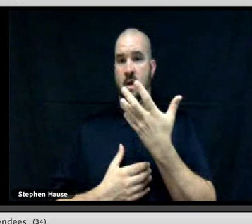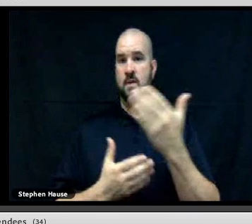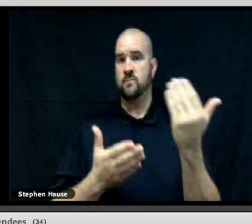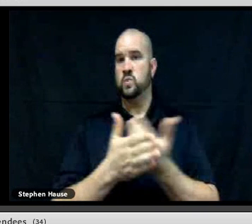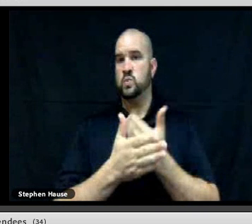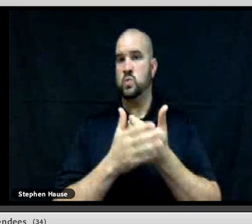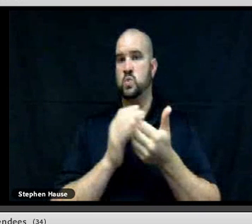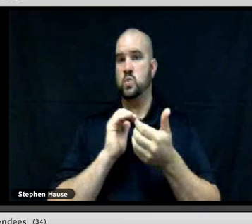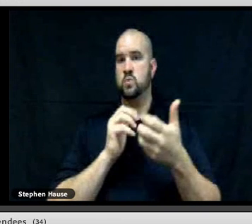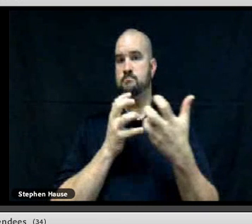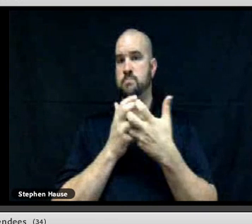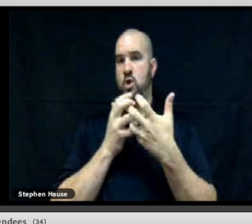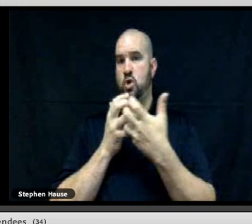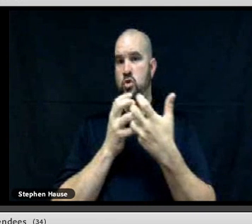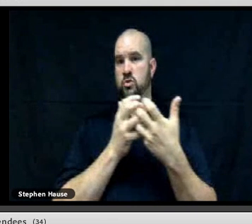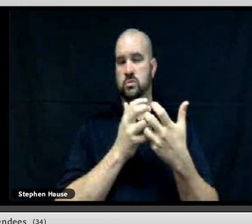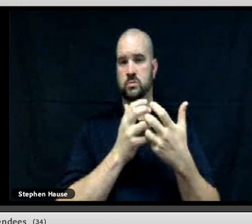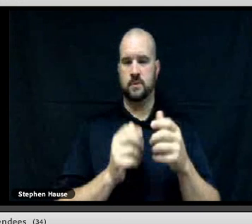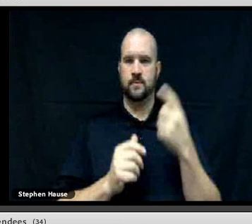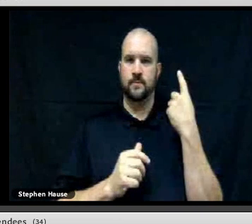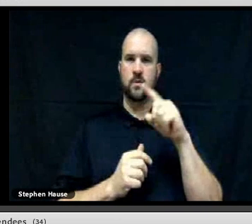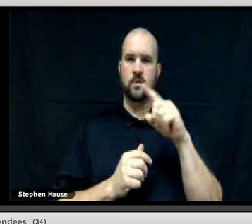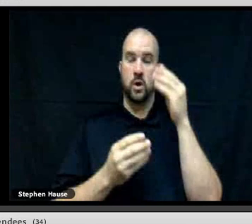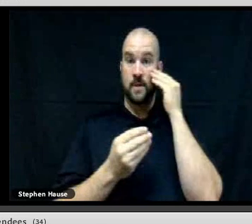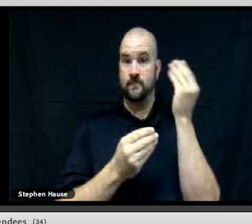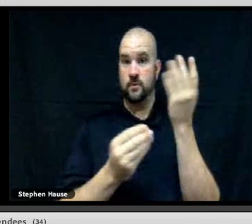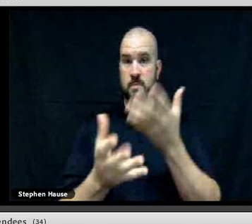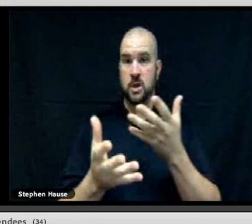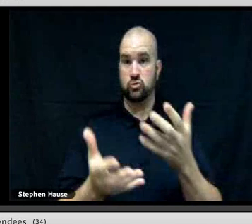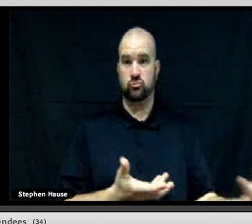and some new content from those partners will be available on DPLA